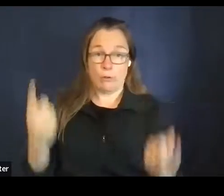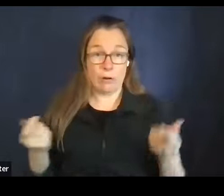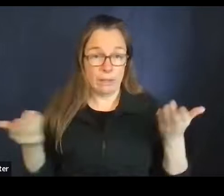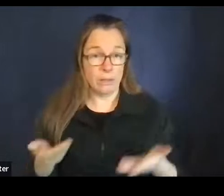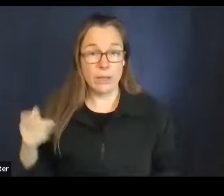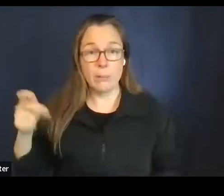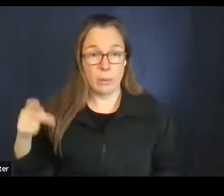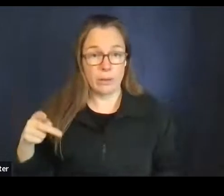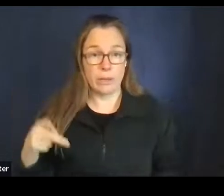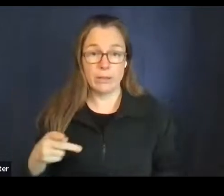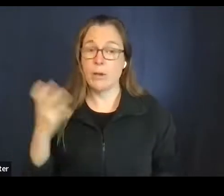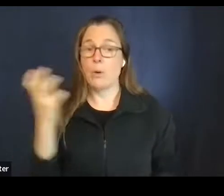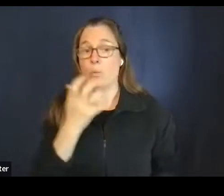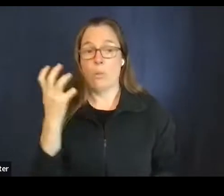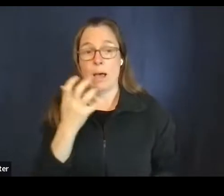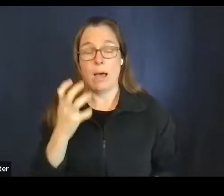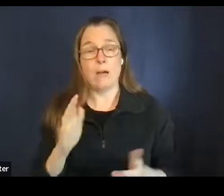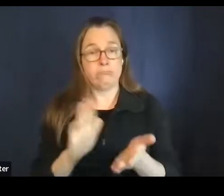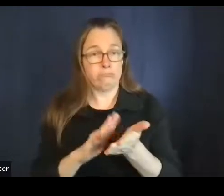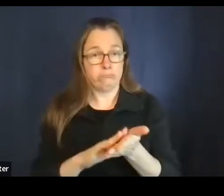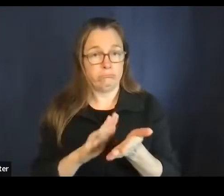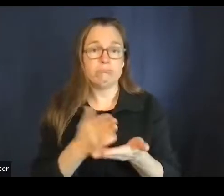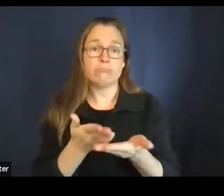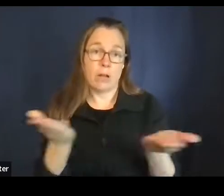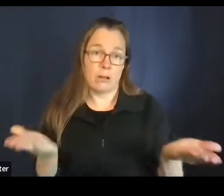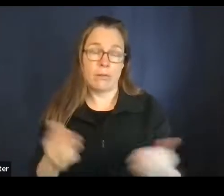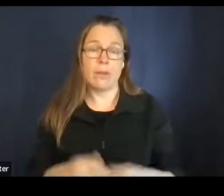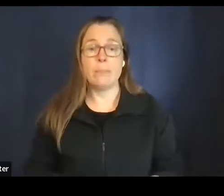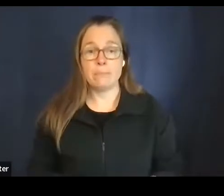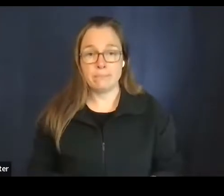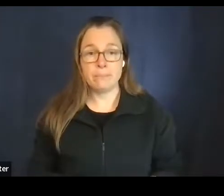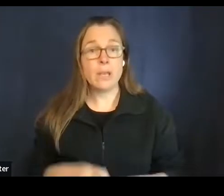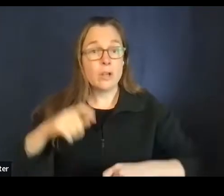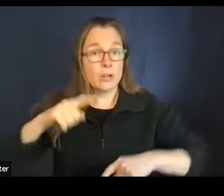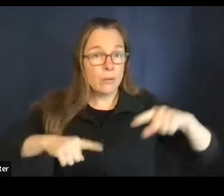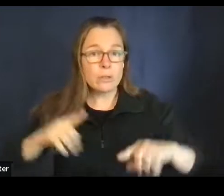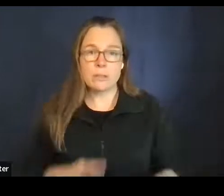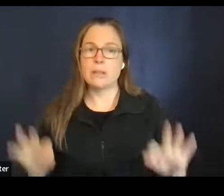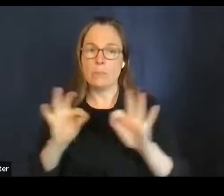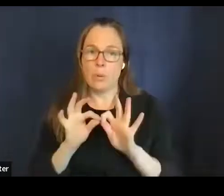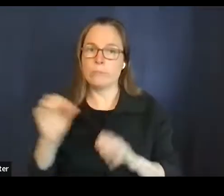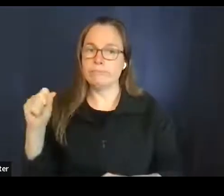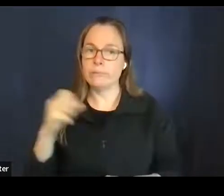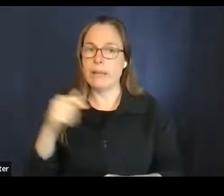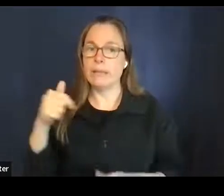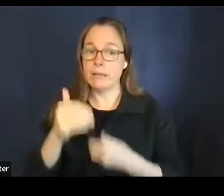I cannot speak highly enough of all of them. As important as that diversity is, this process has also reinforced for me